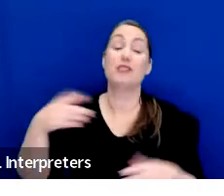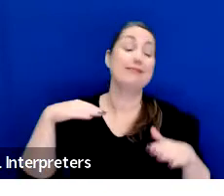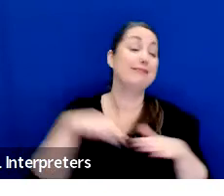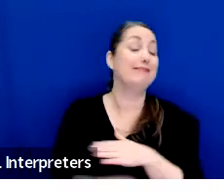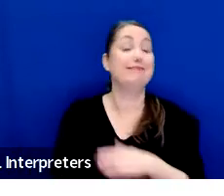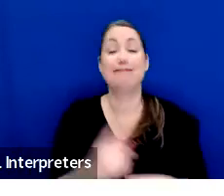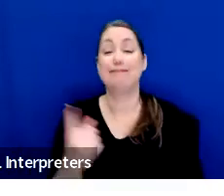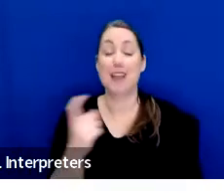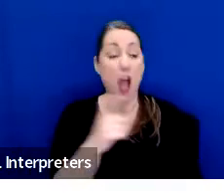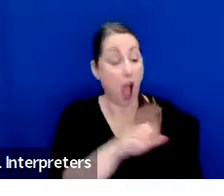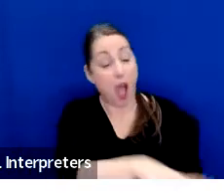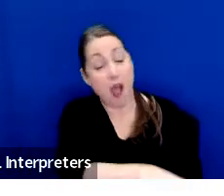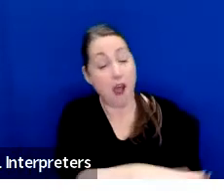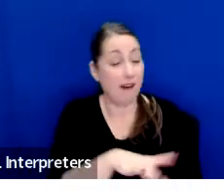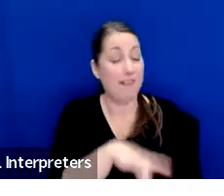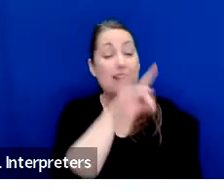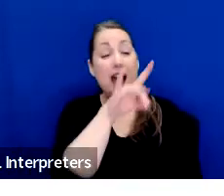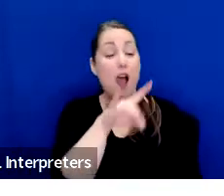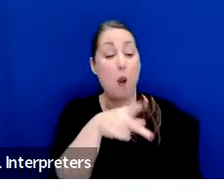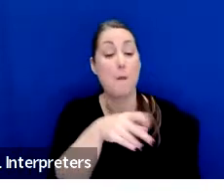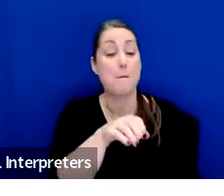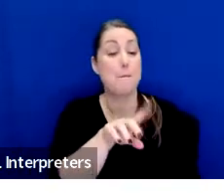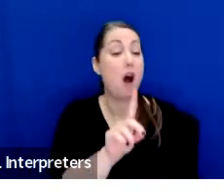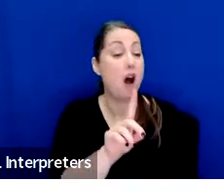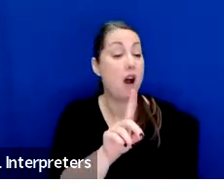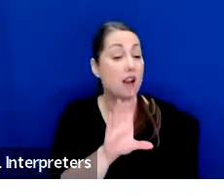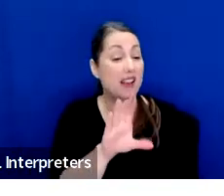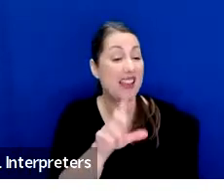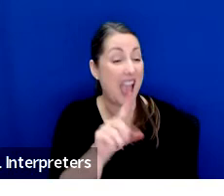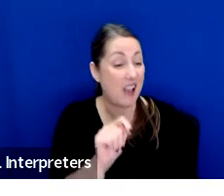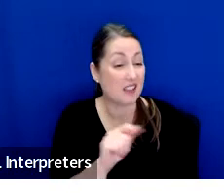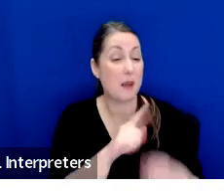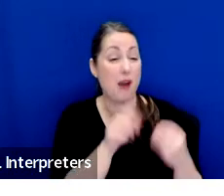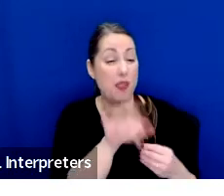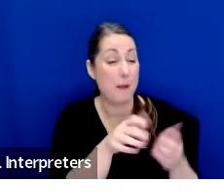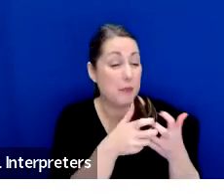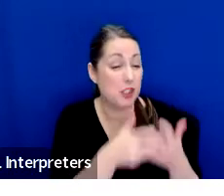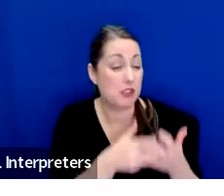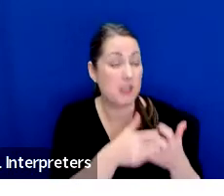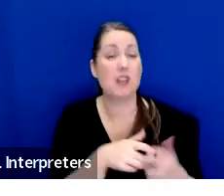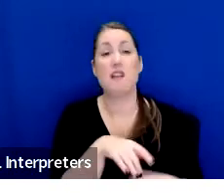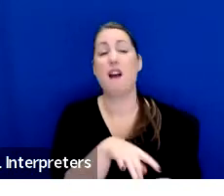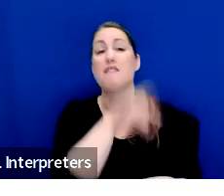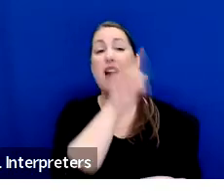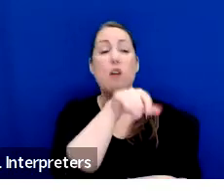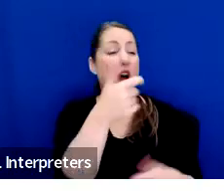You know this podcast about continuing this, I found this cool article. Did you know young women are like language innovators?